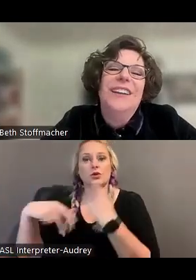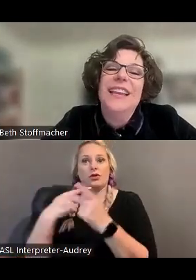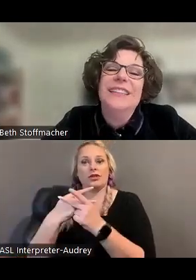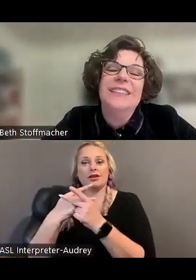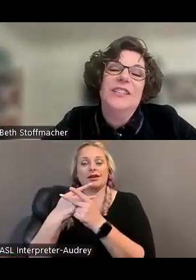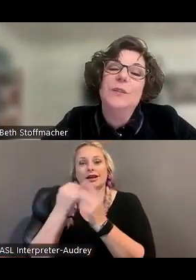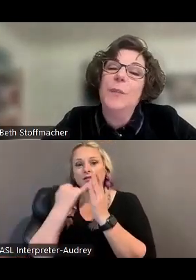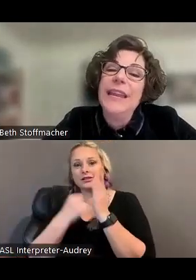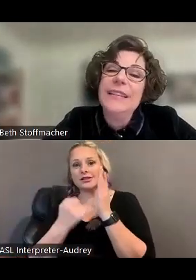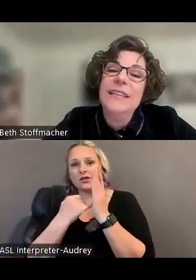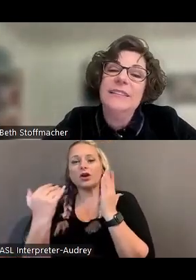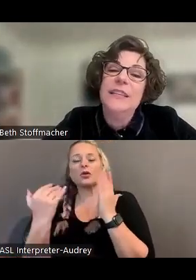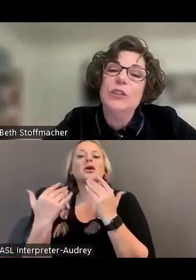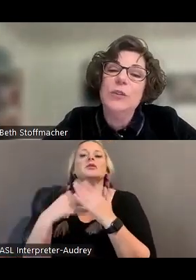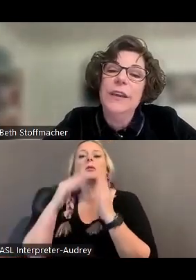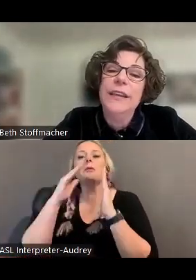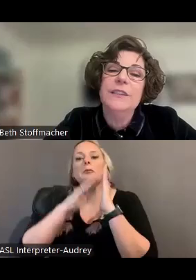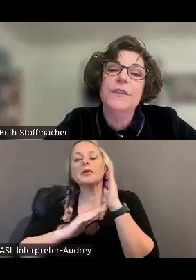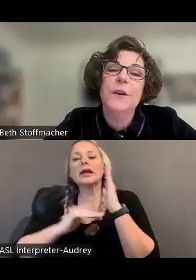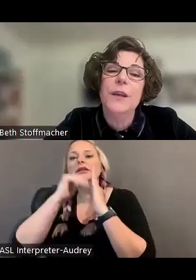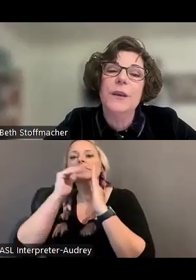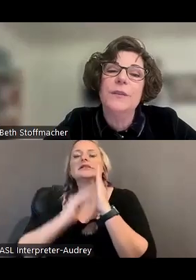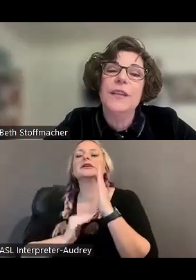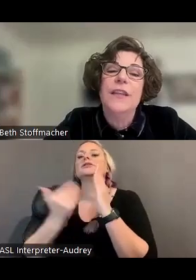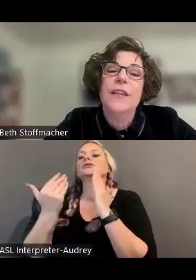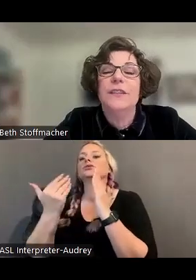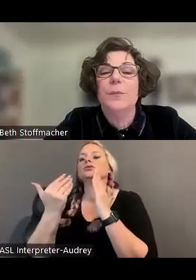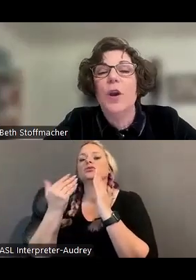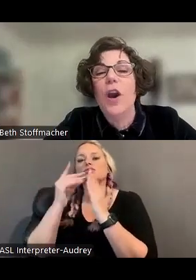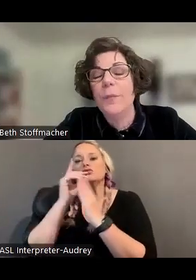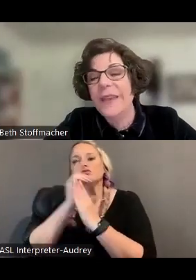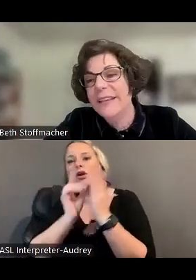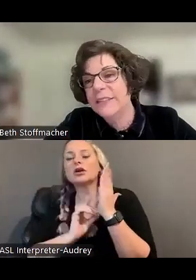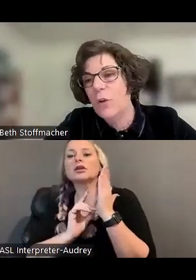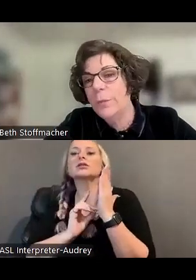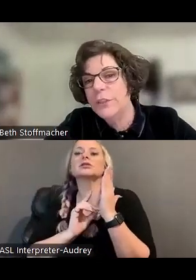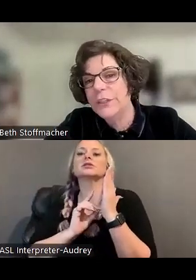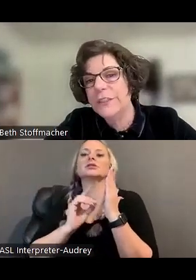things such as paintings and drawings, photos. There's some comics, sculptures,